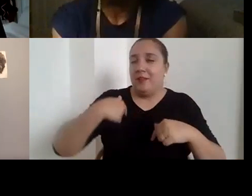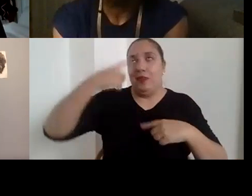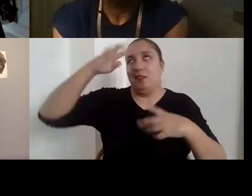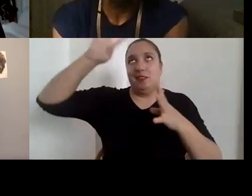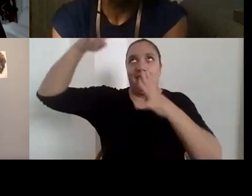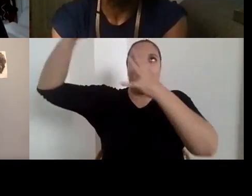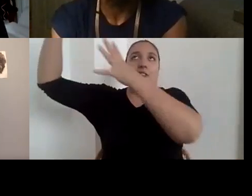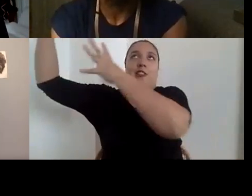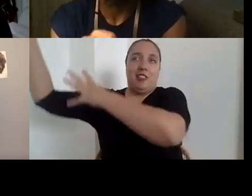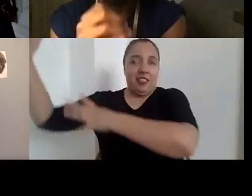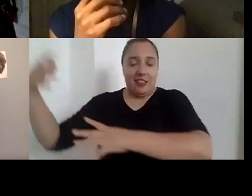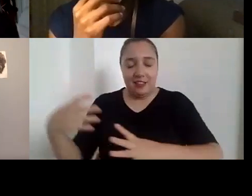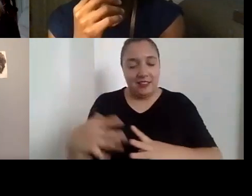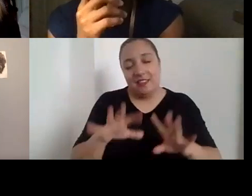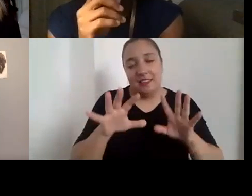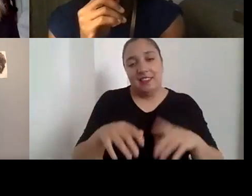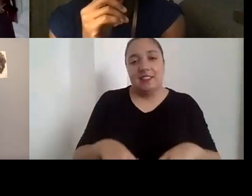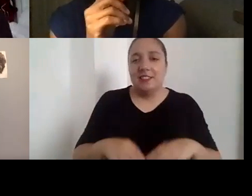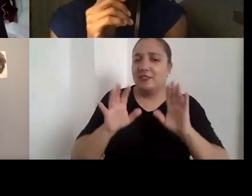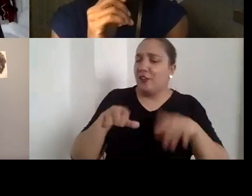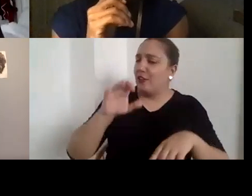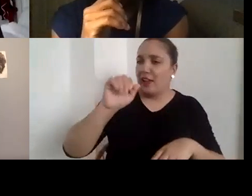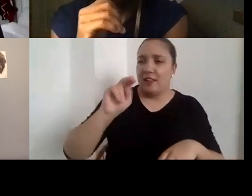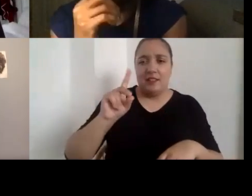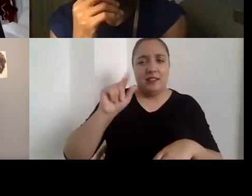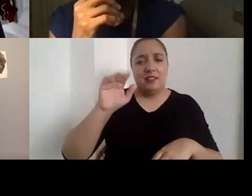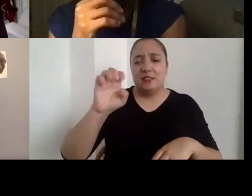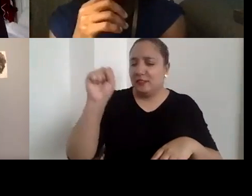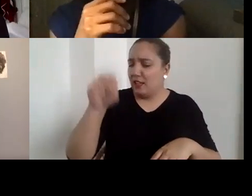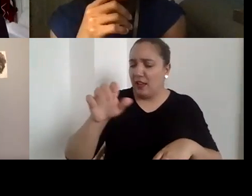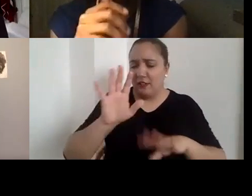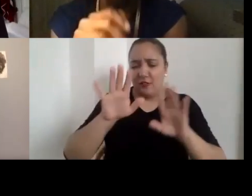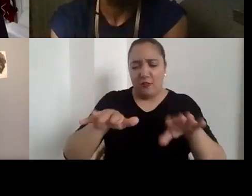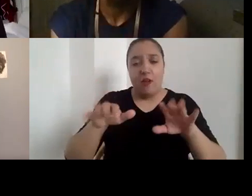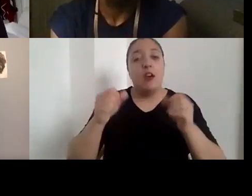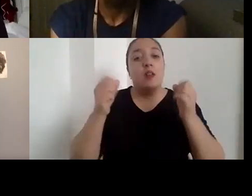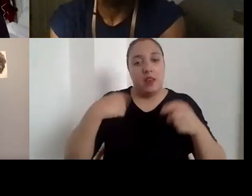And a lot more of us are precarious now.